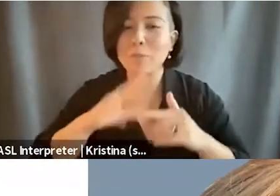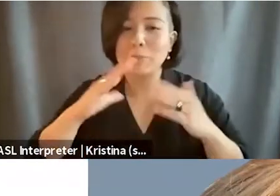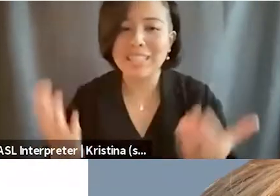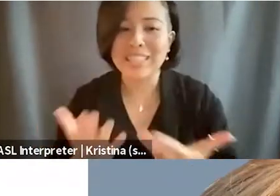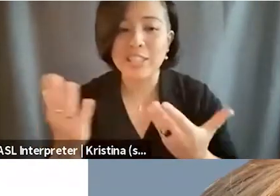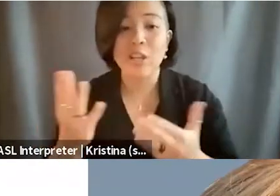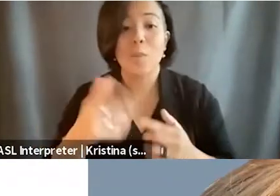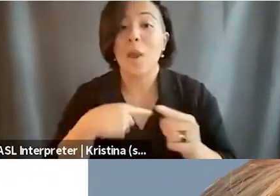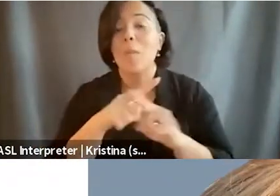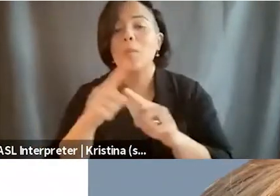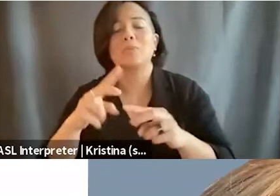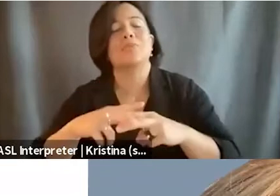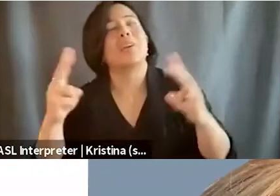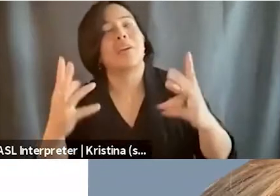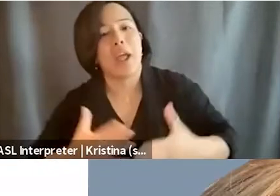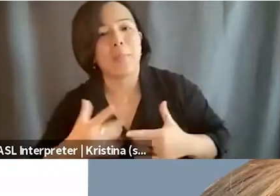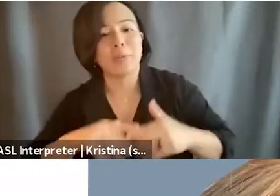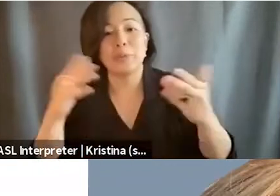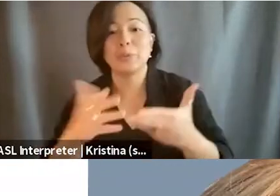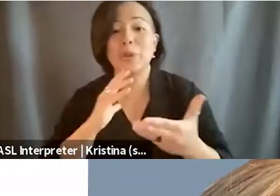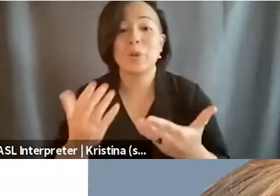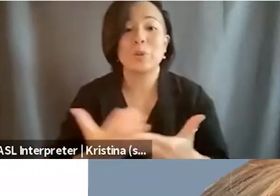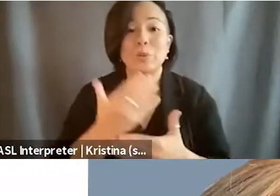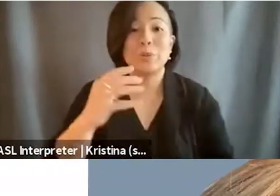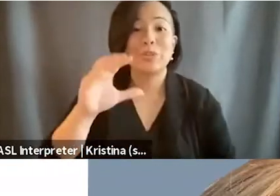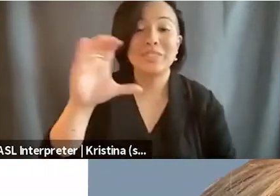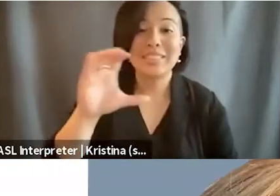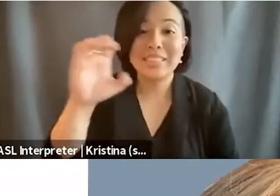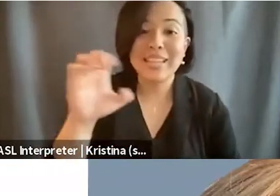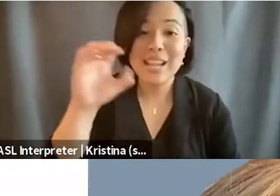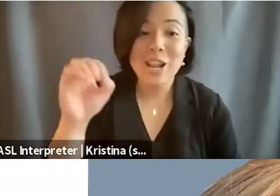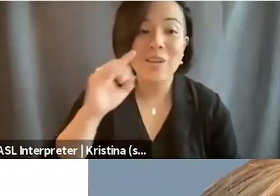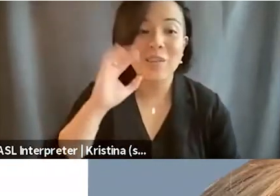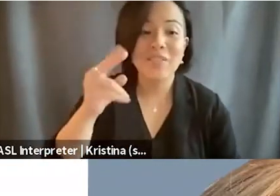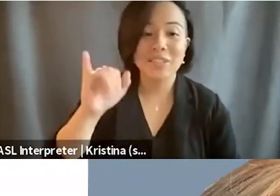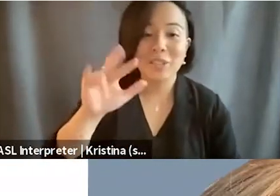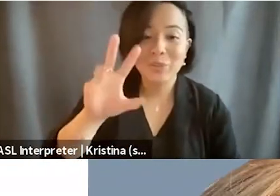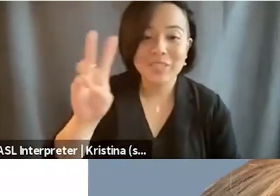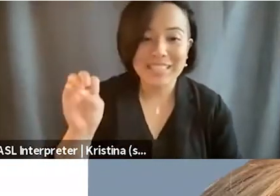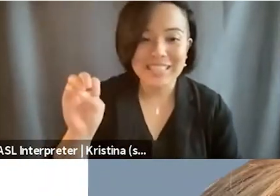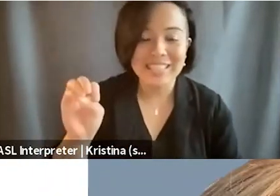but I'm also very happy to introduce our new chief executive officer for FHI 360,